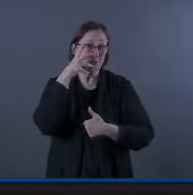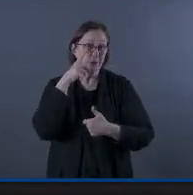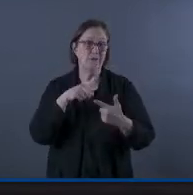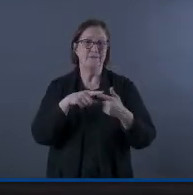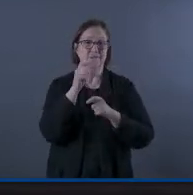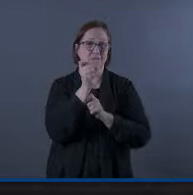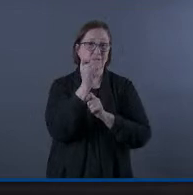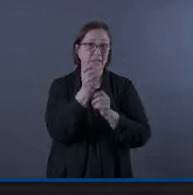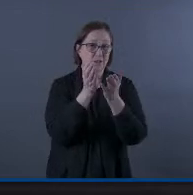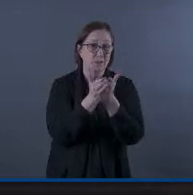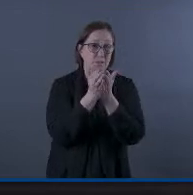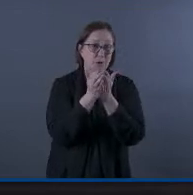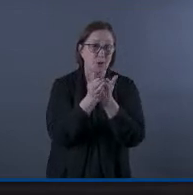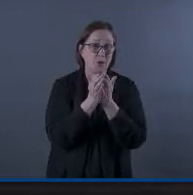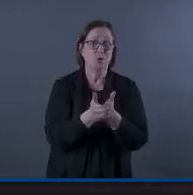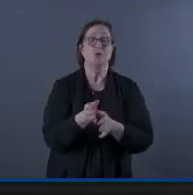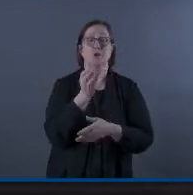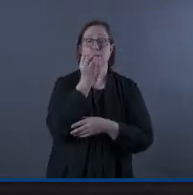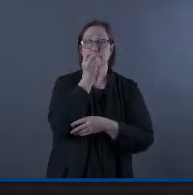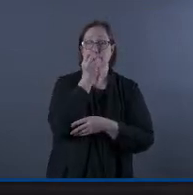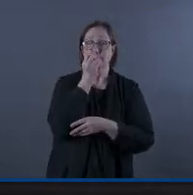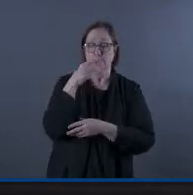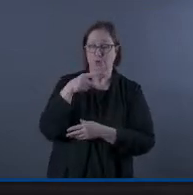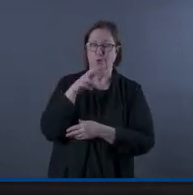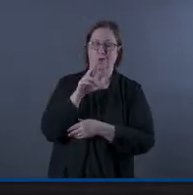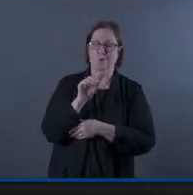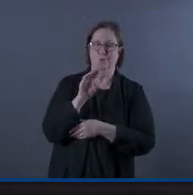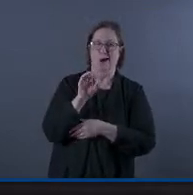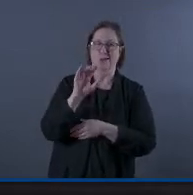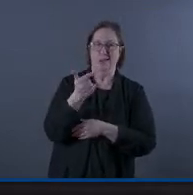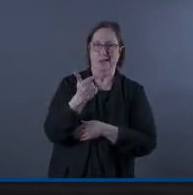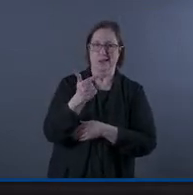food processing facilities, grocery stores, food banks,